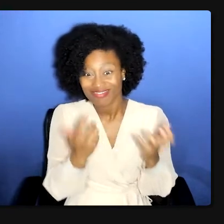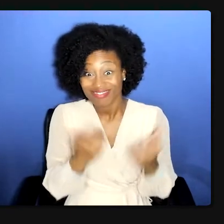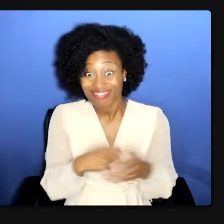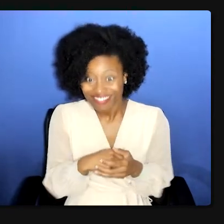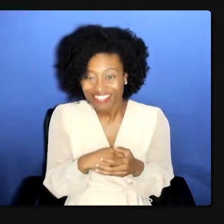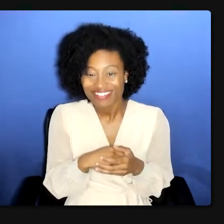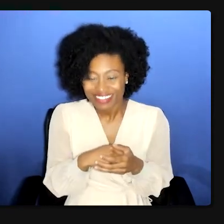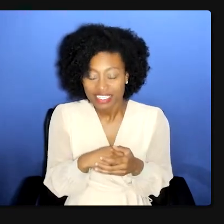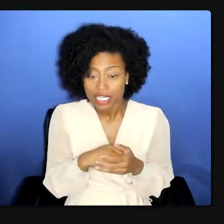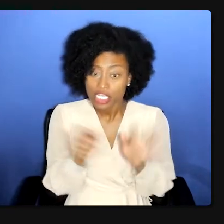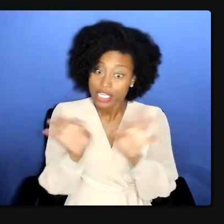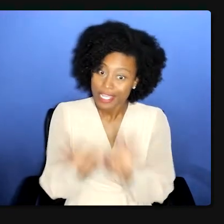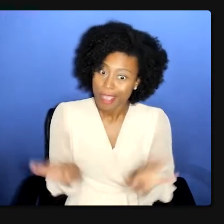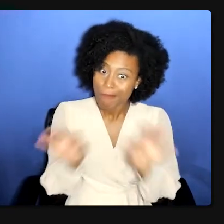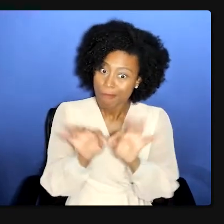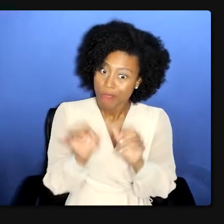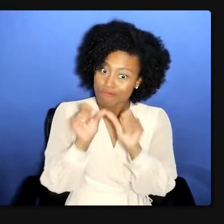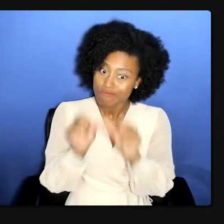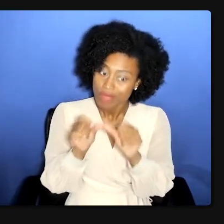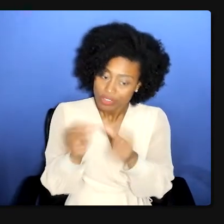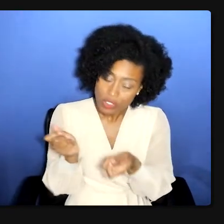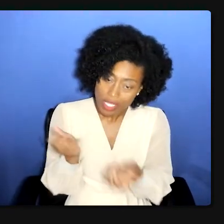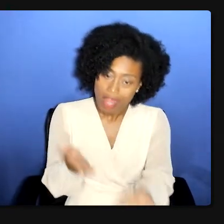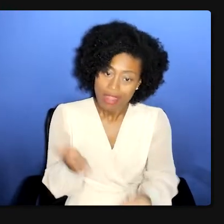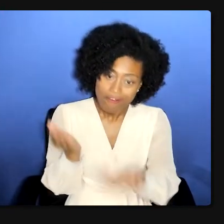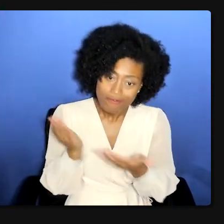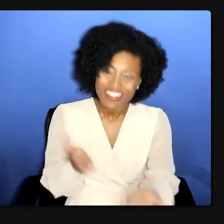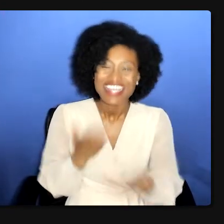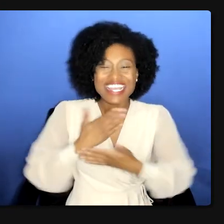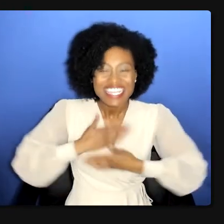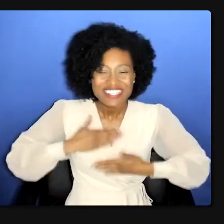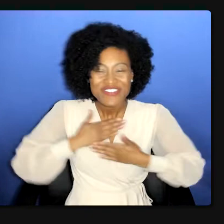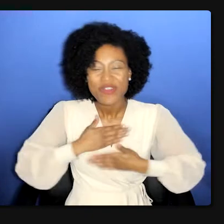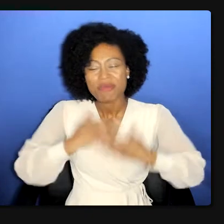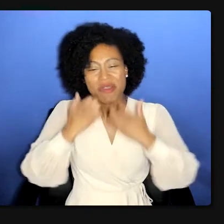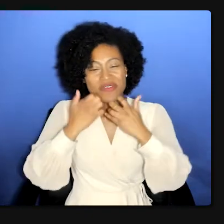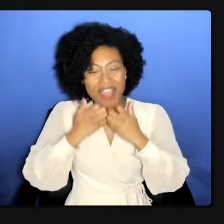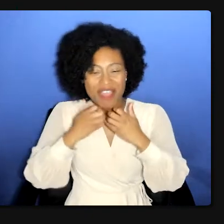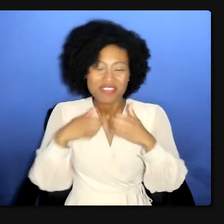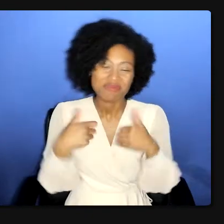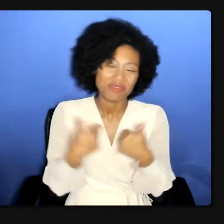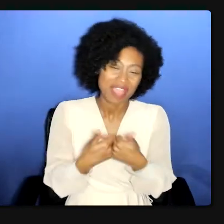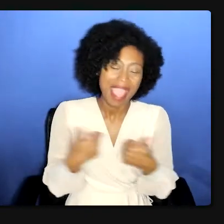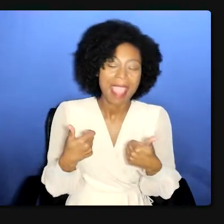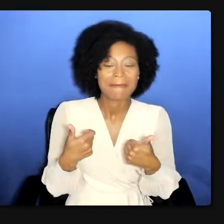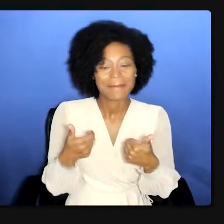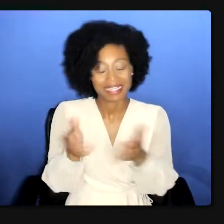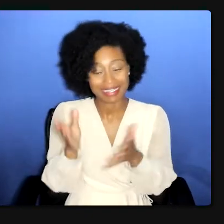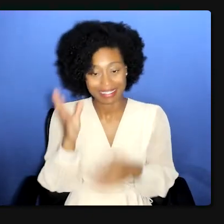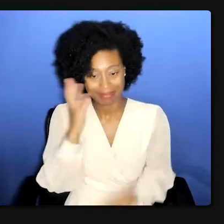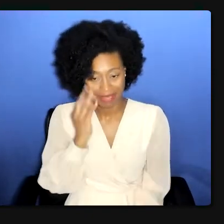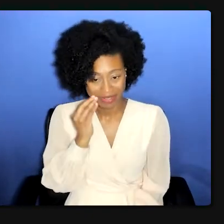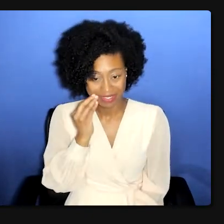And it is strategically important to constantly strive for delivering enjoyable, and valuable game experiences.